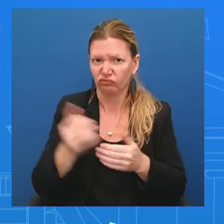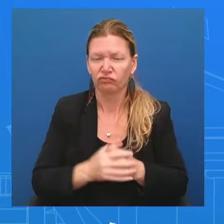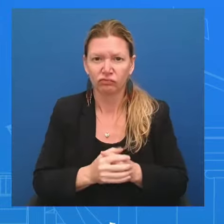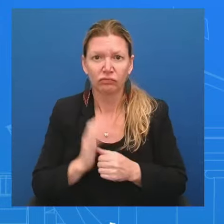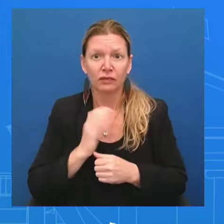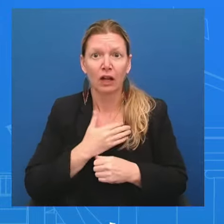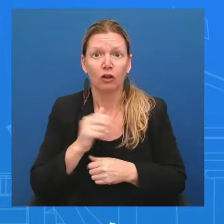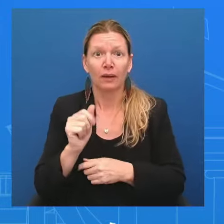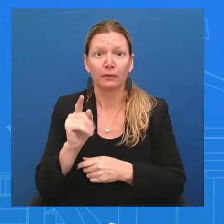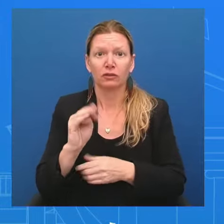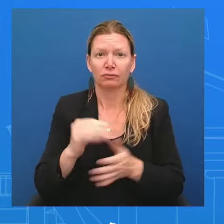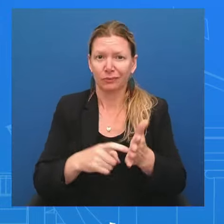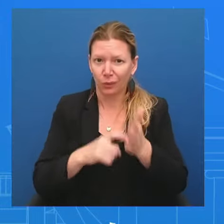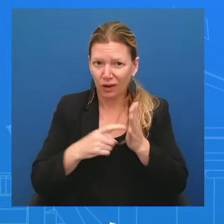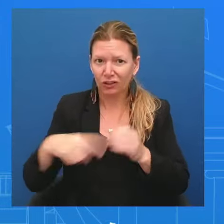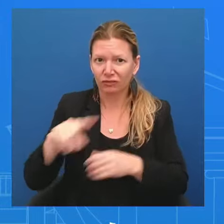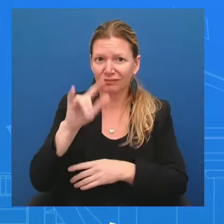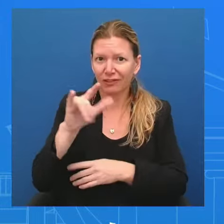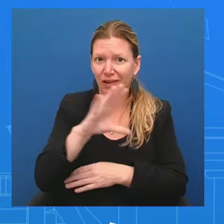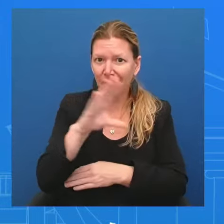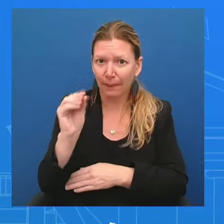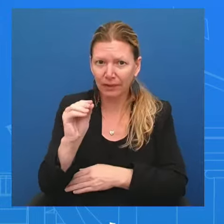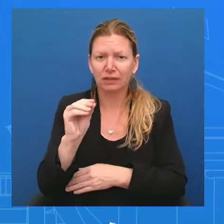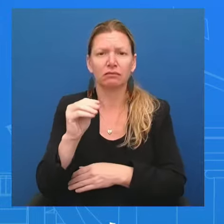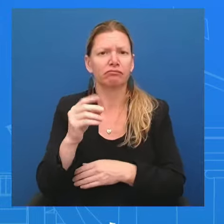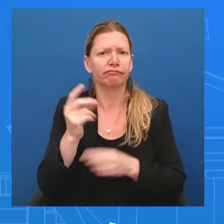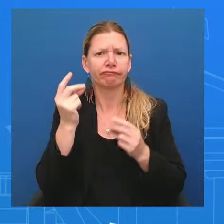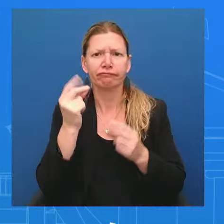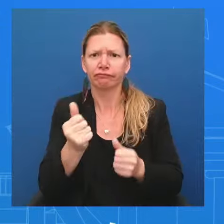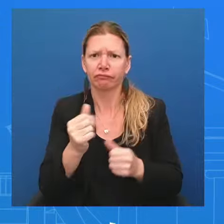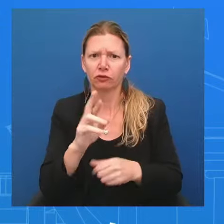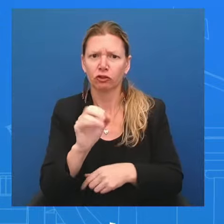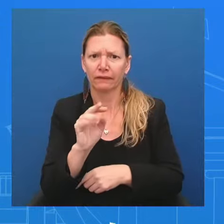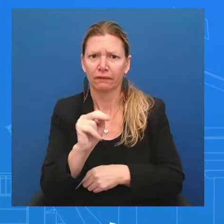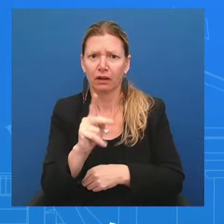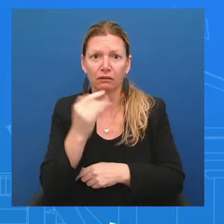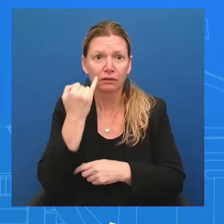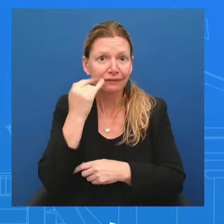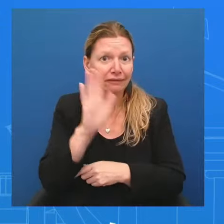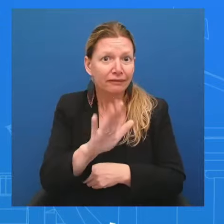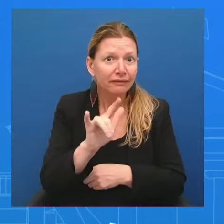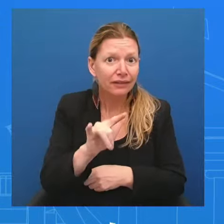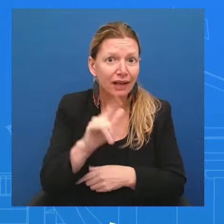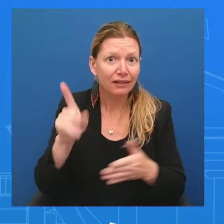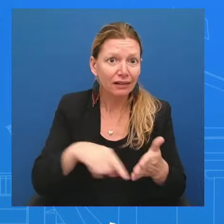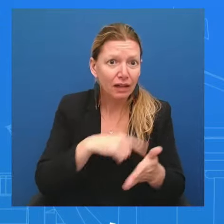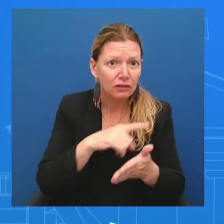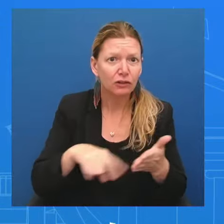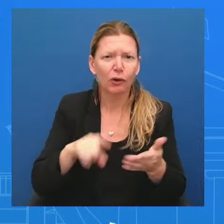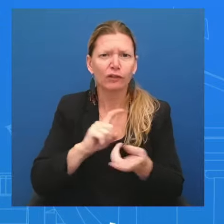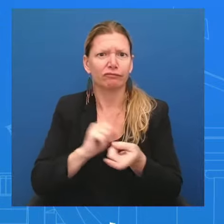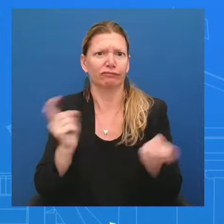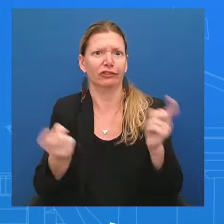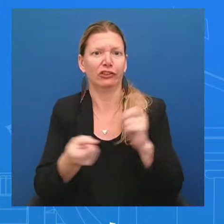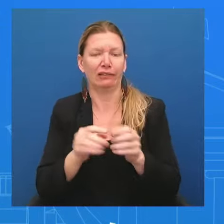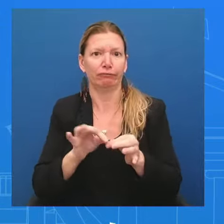We are proposing that hotels and car rental companies show the full price upfront banning hidden fees.